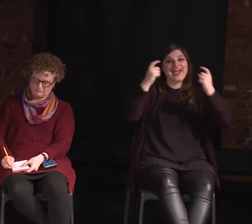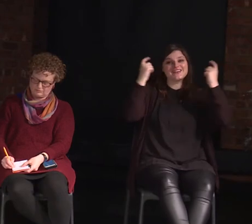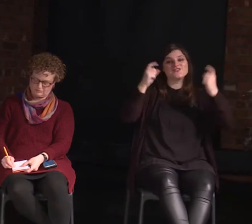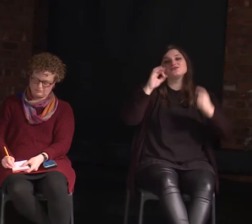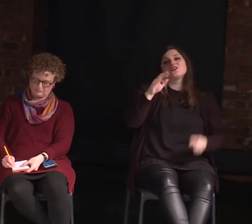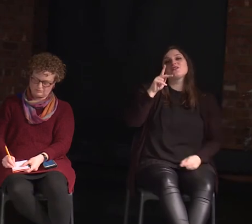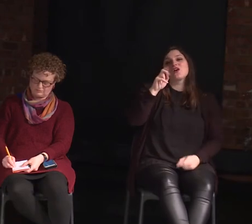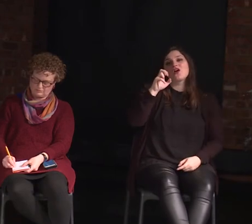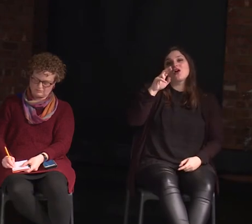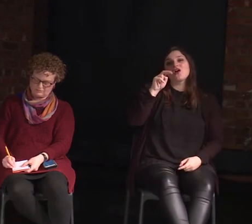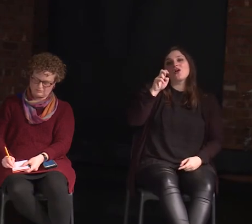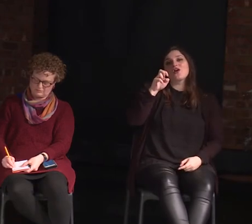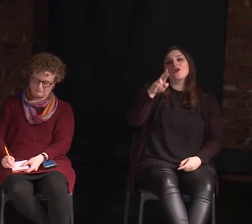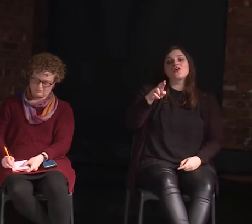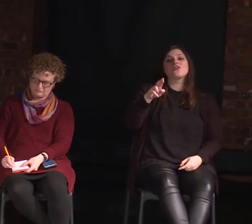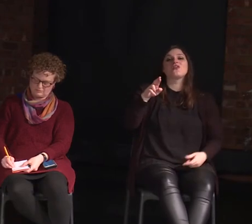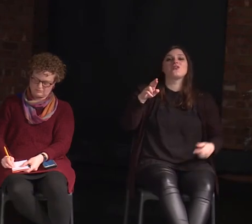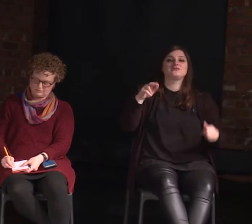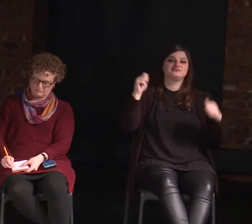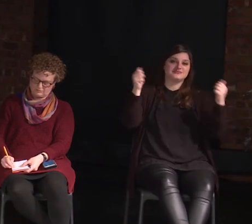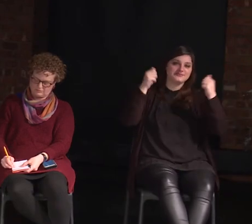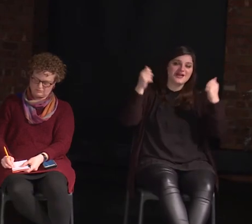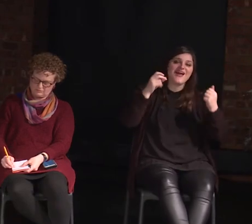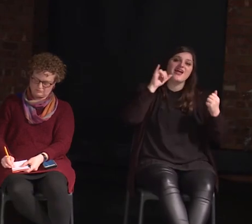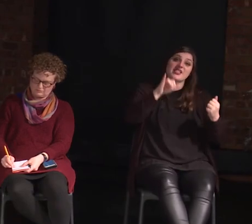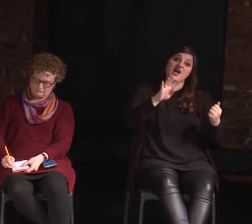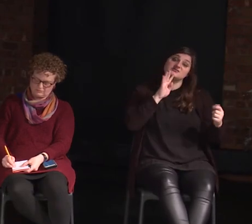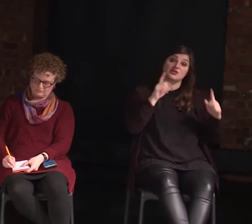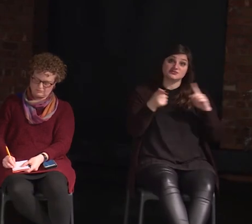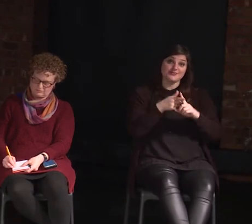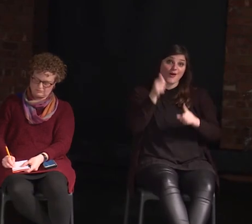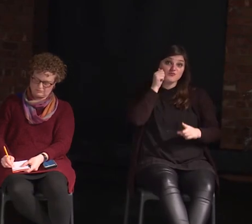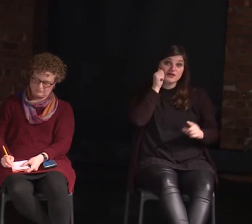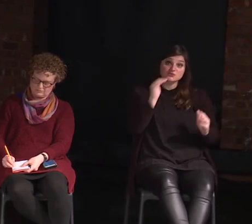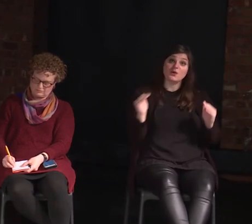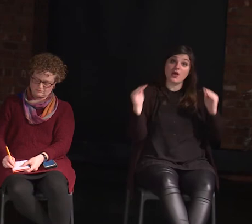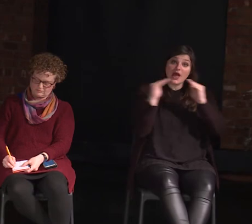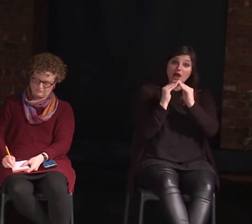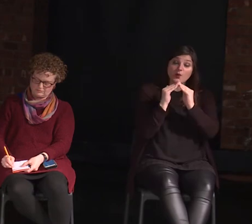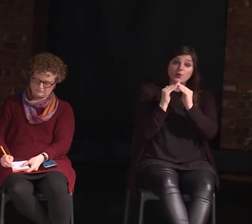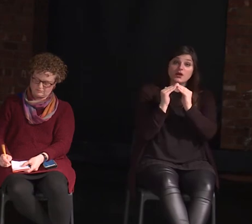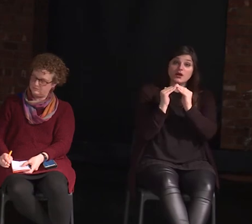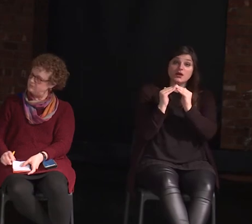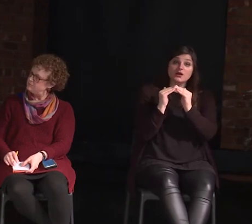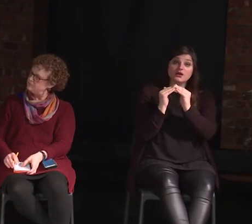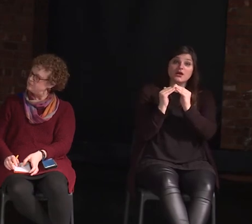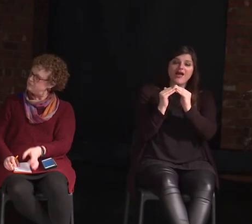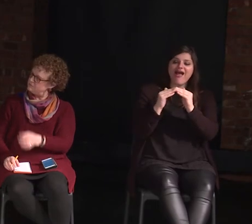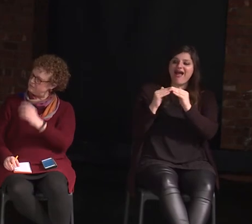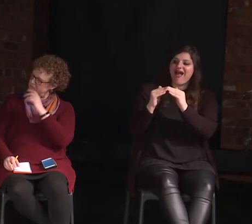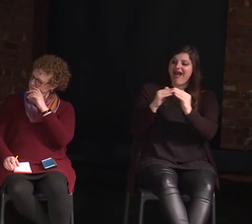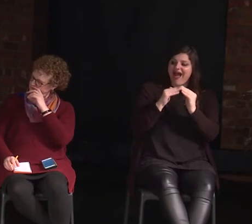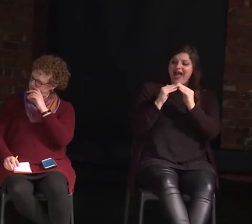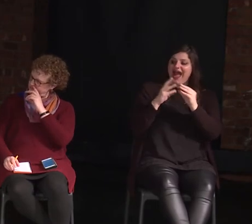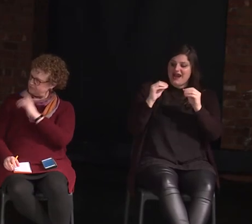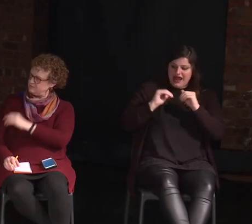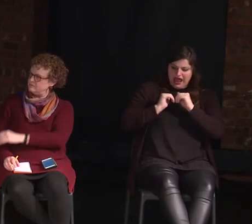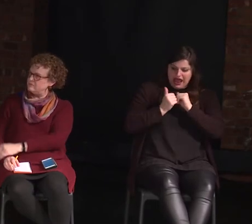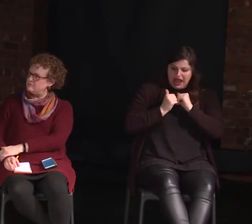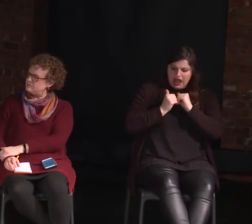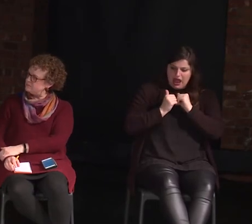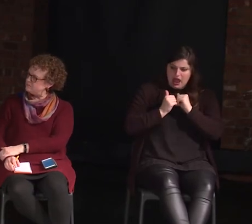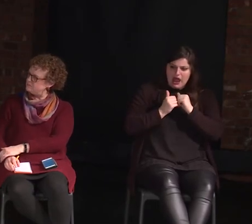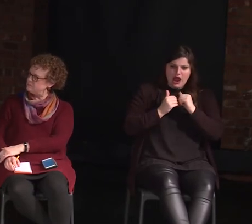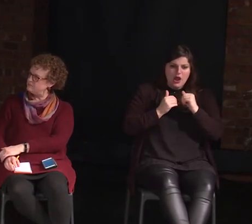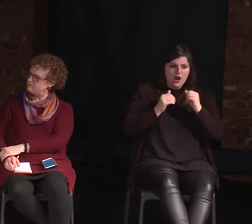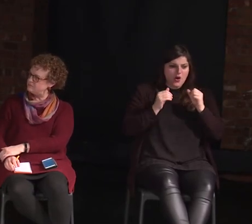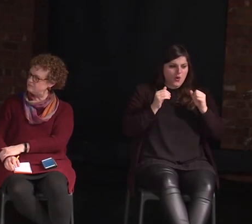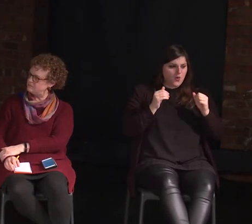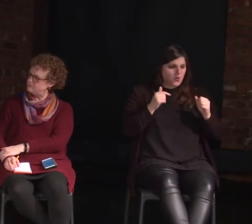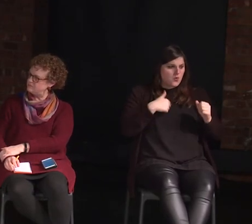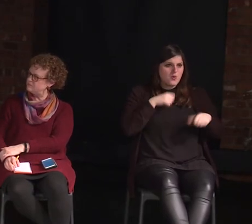which looked at racial equity and how race was depicted by the media at the time, which